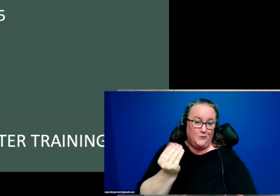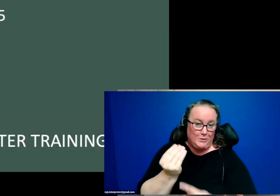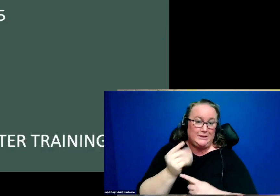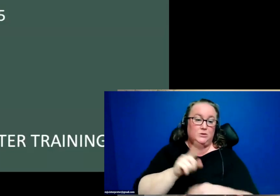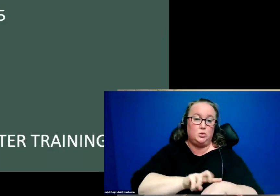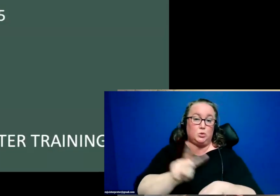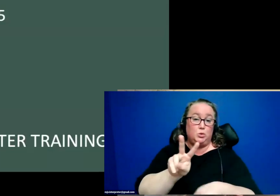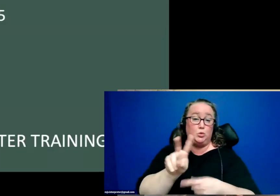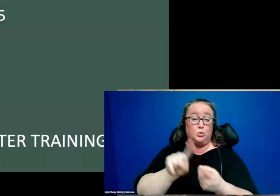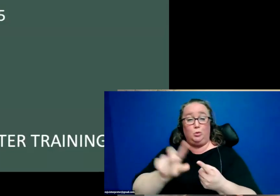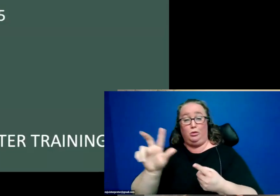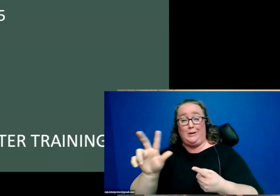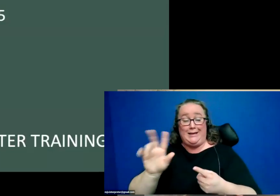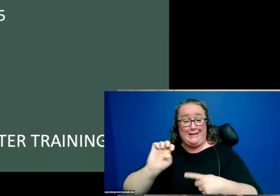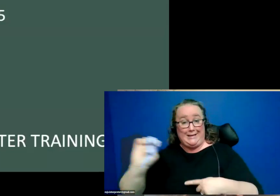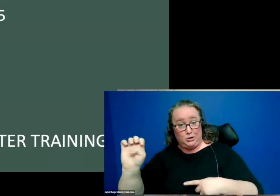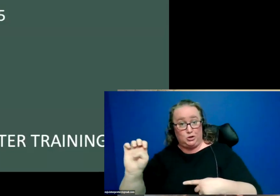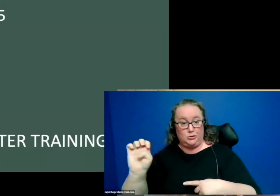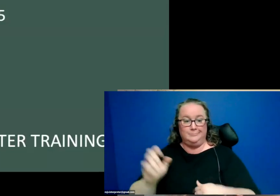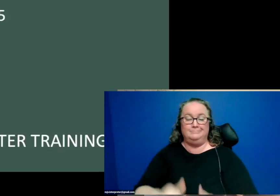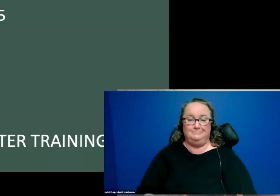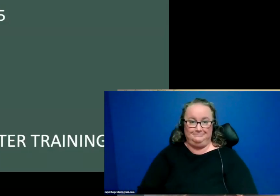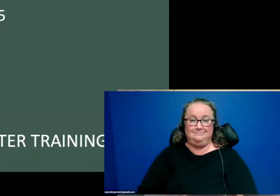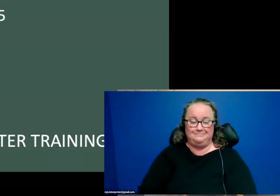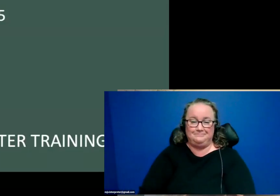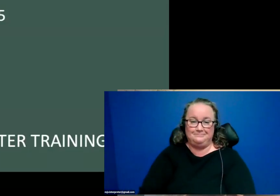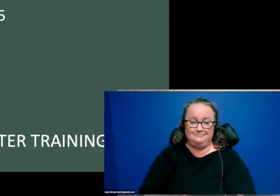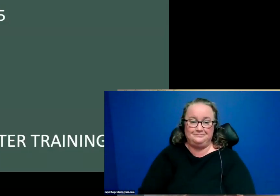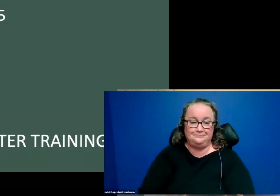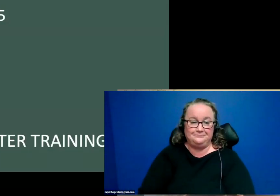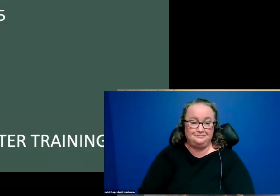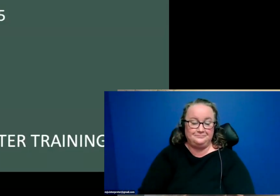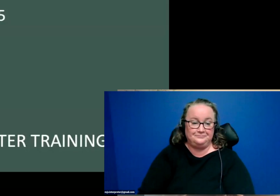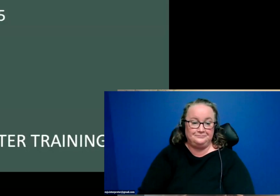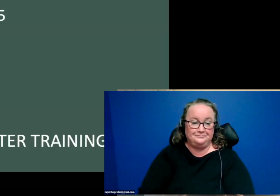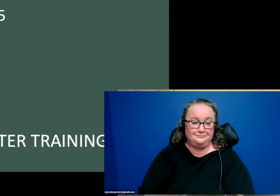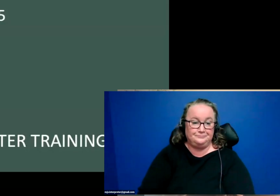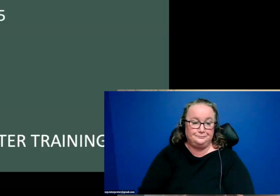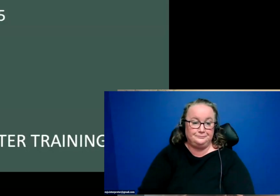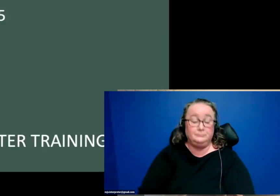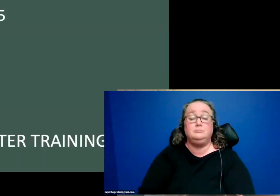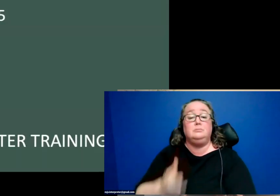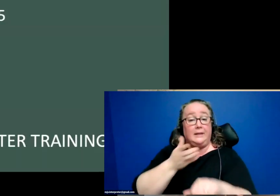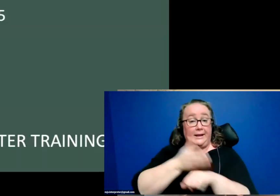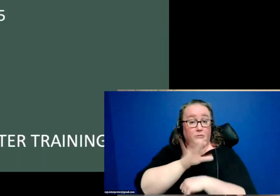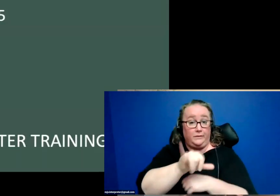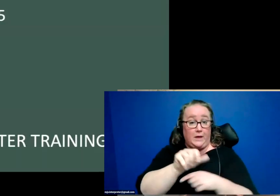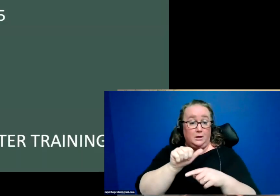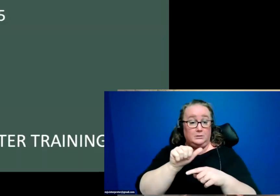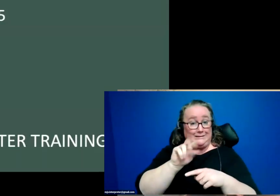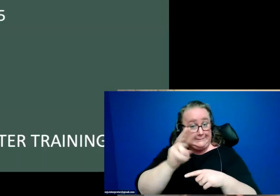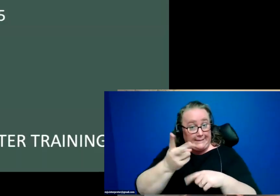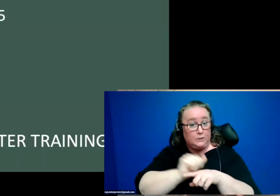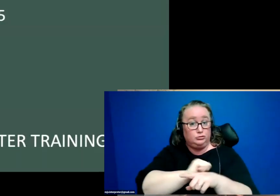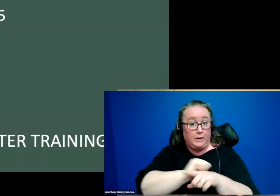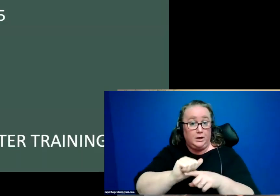one Central, 12 Mountain and 11 Pacific. And after that second training, those of you who signed up